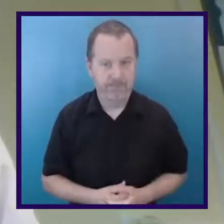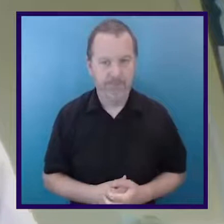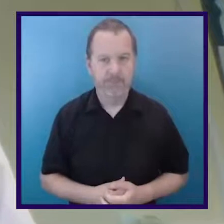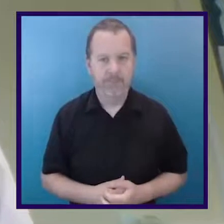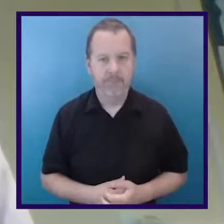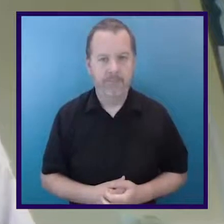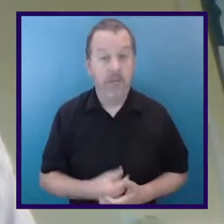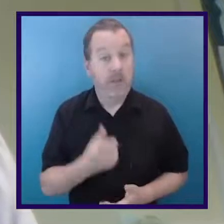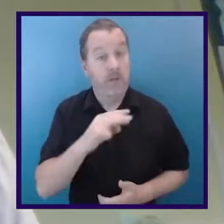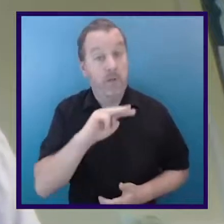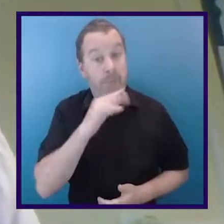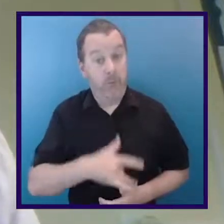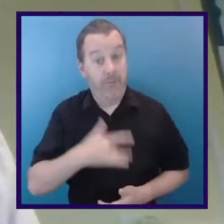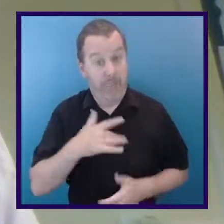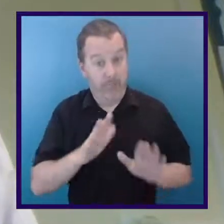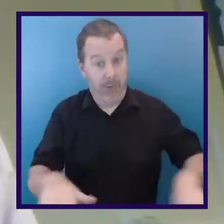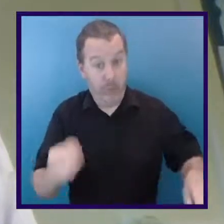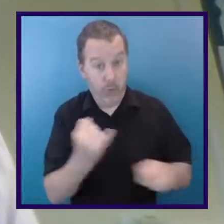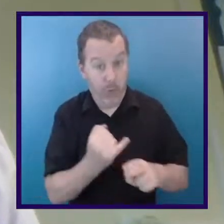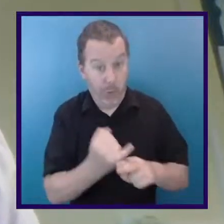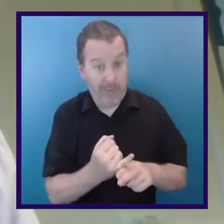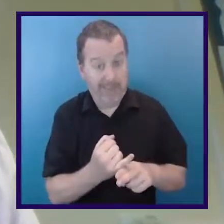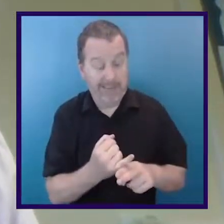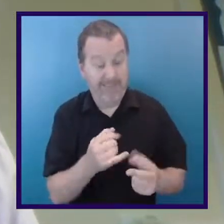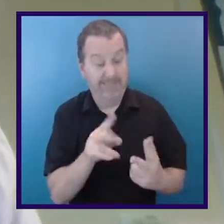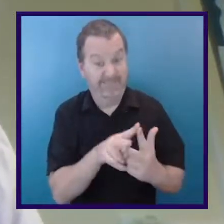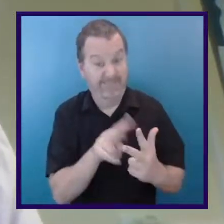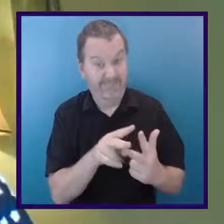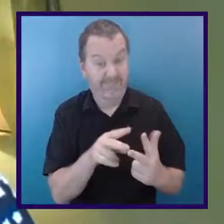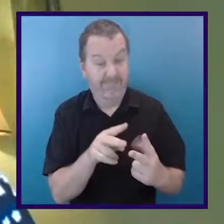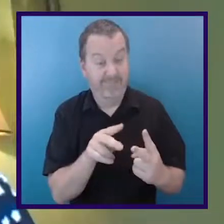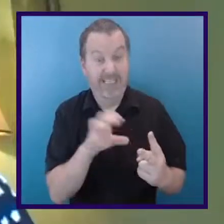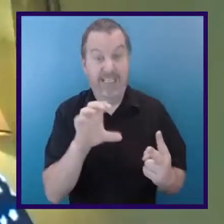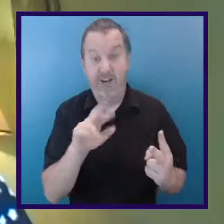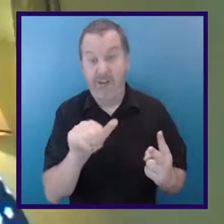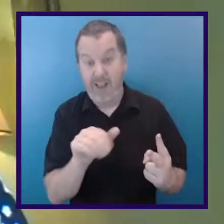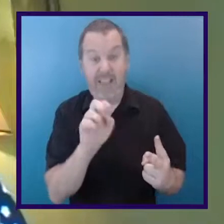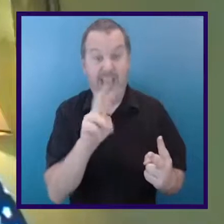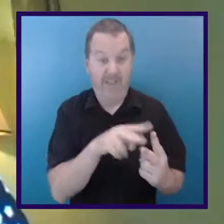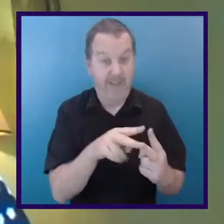So primary schools getting a good push there from both Ciara and Kevin.